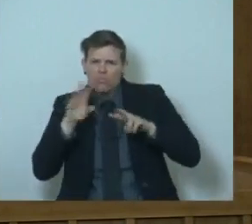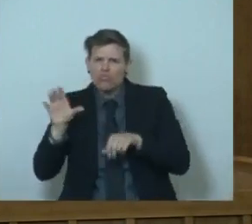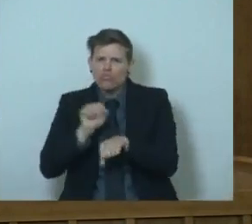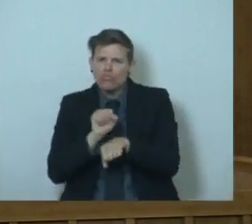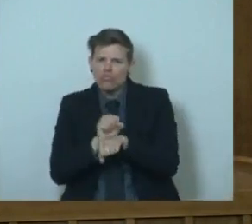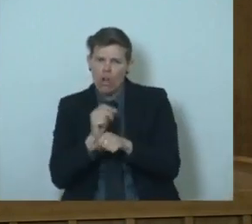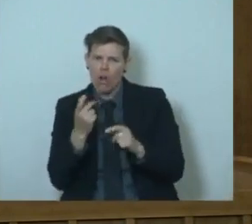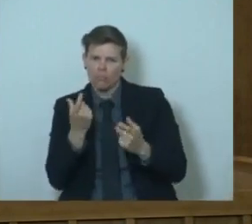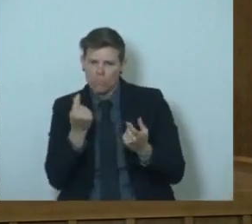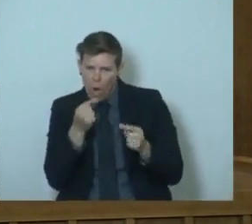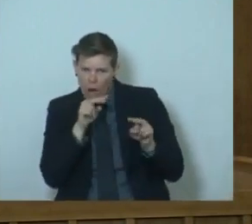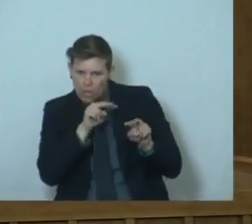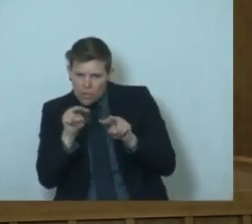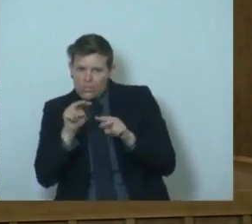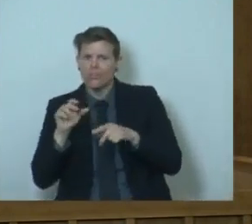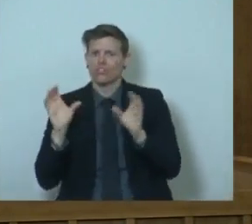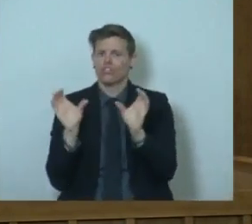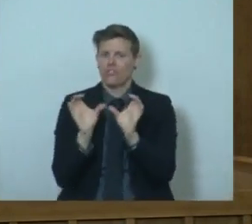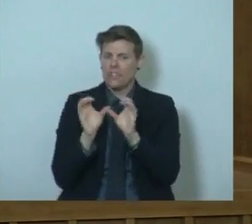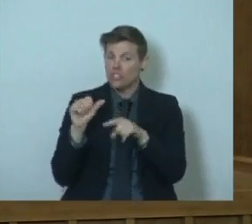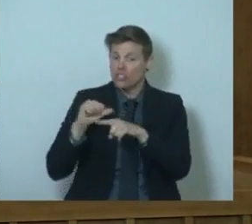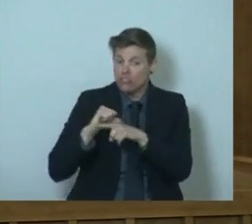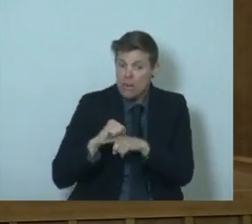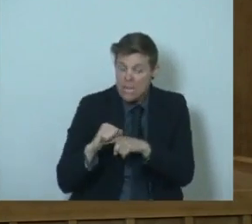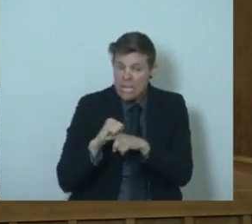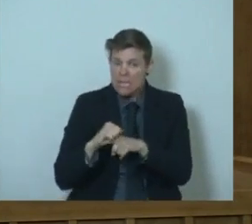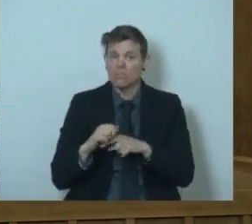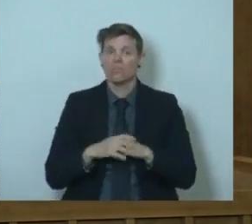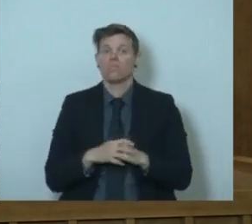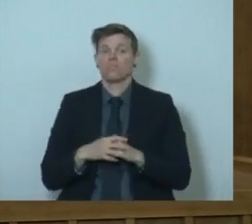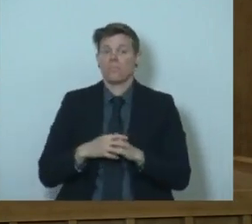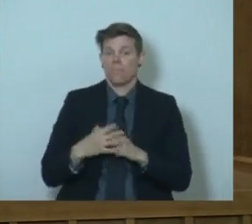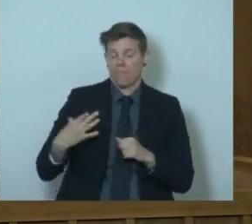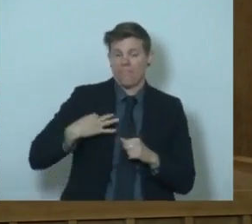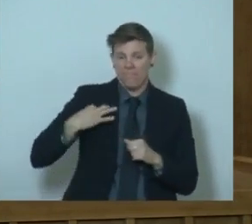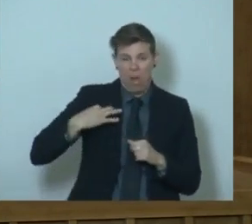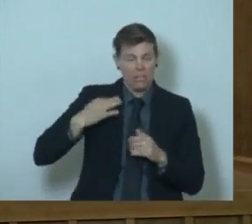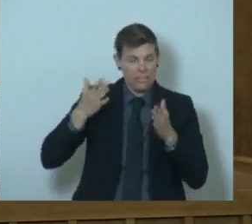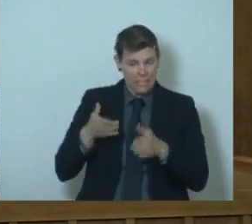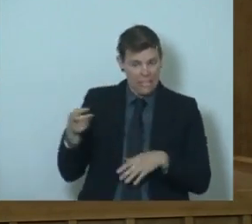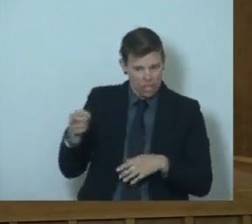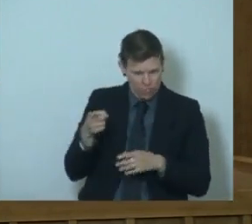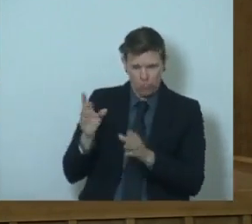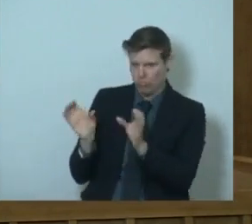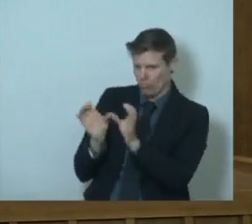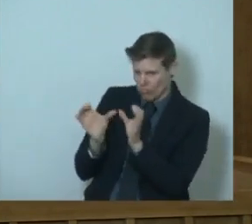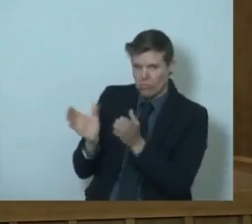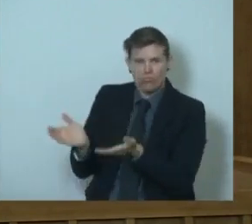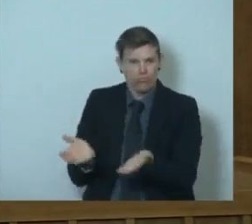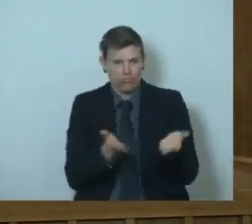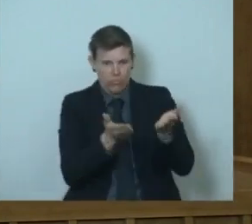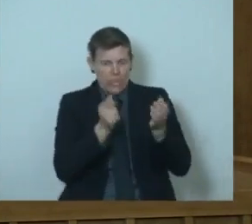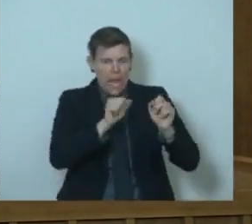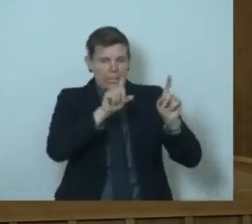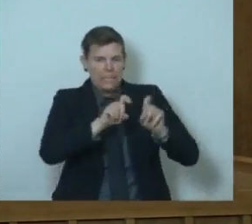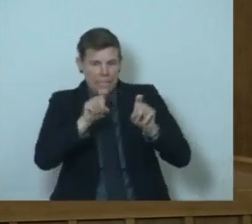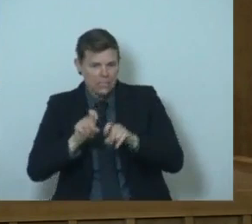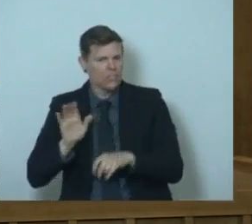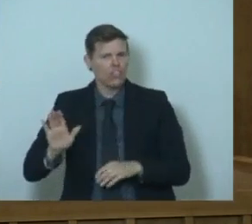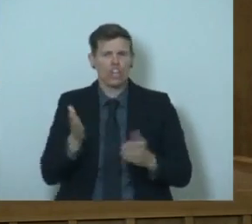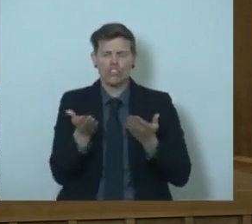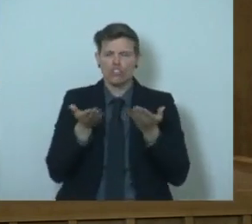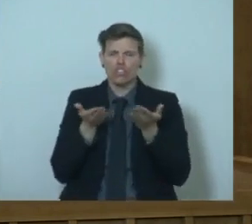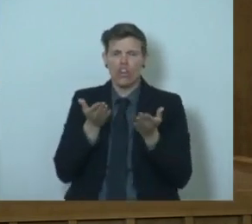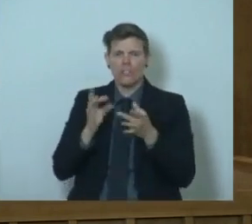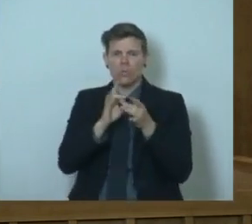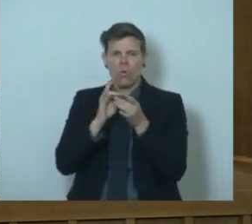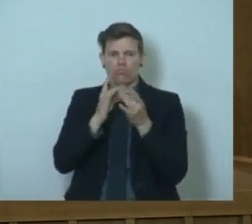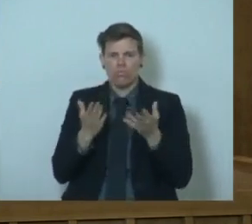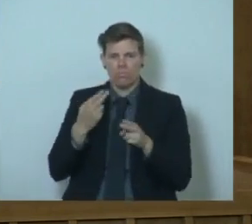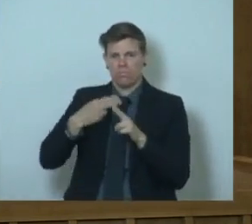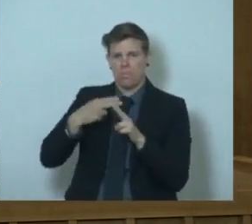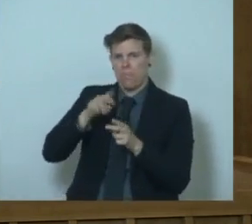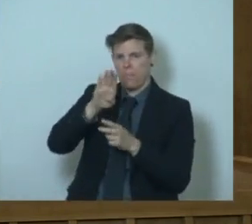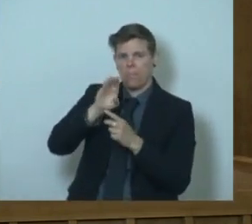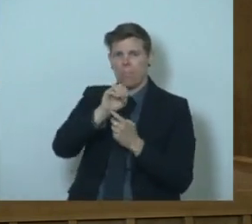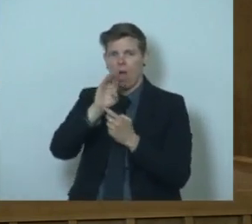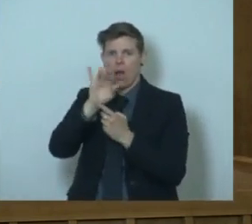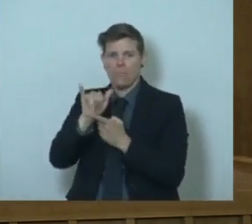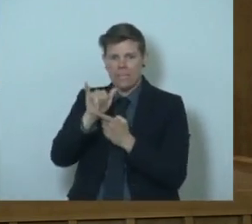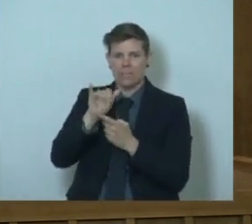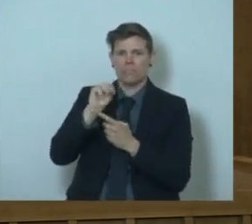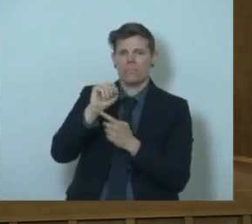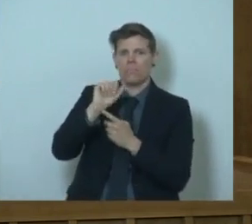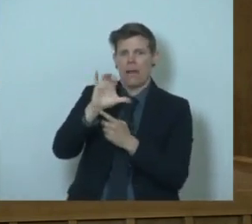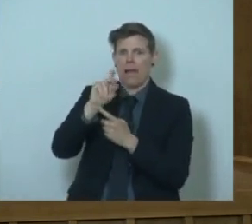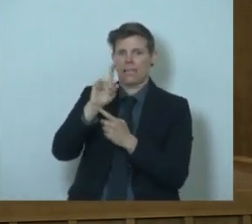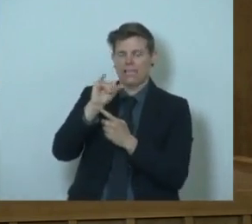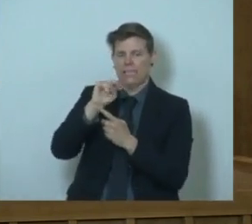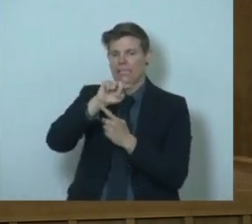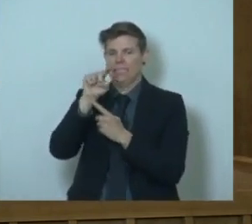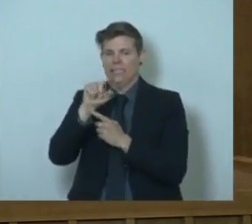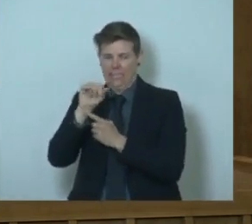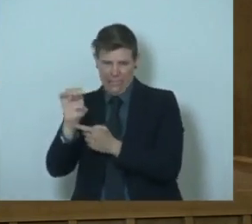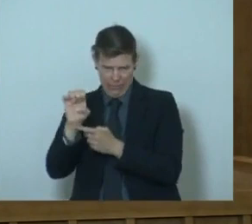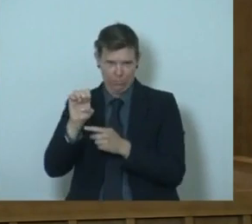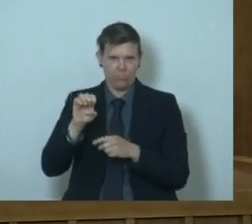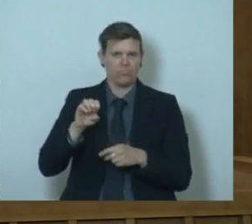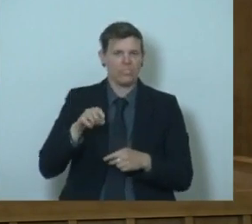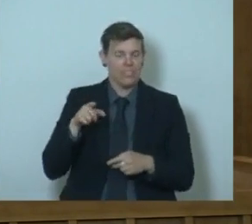THEY PROVIDE THE STRUCTURE NECESSARY TO IDENTIFY, CREDENTIAL, TRAIN, AND ACTIVATE MEDICAL AND NONMEDICAL VOLUNTEERS.